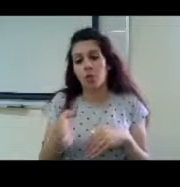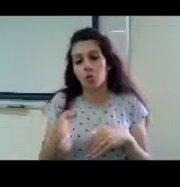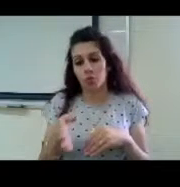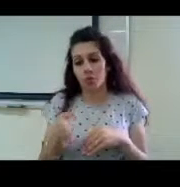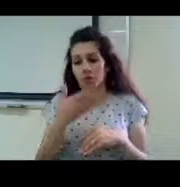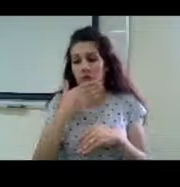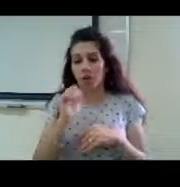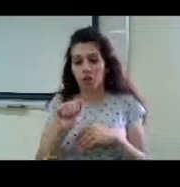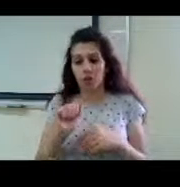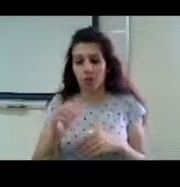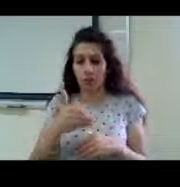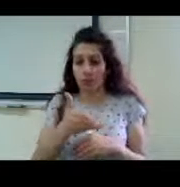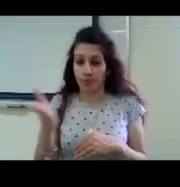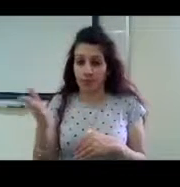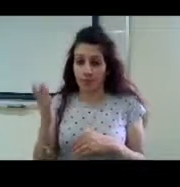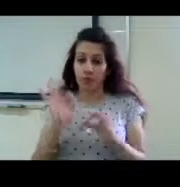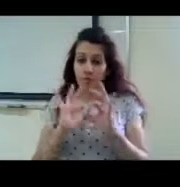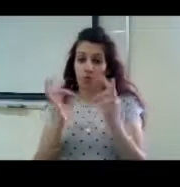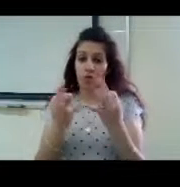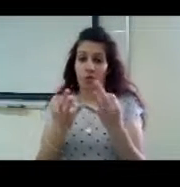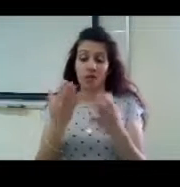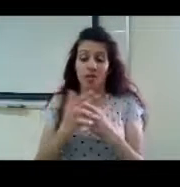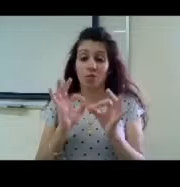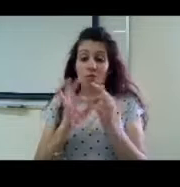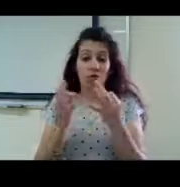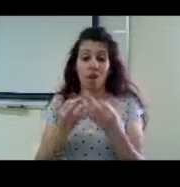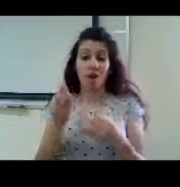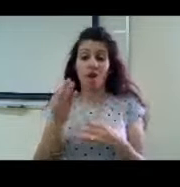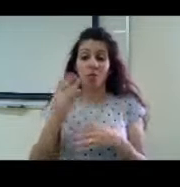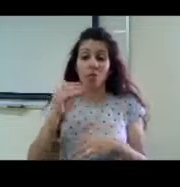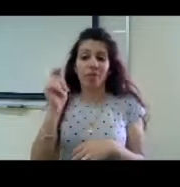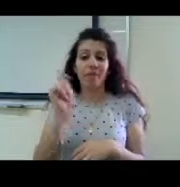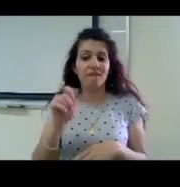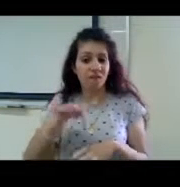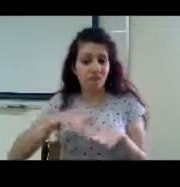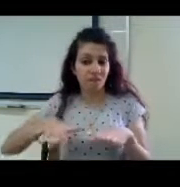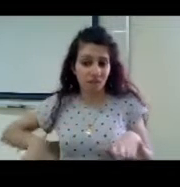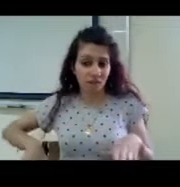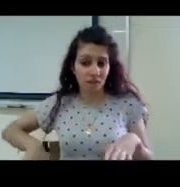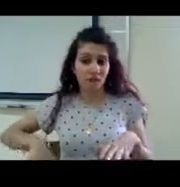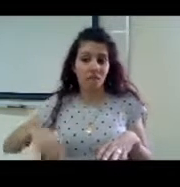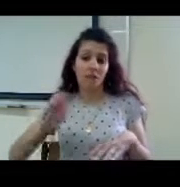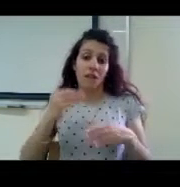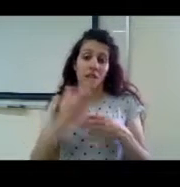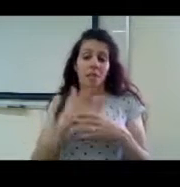exists as well as supplement with new and again it runs completely offline but